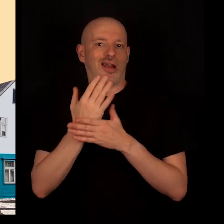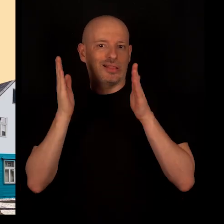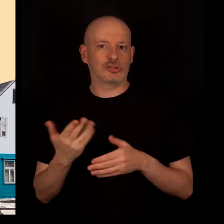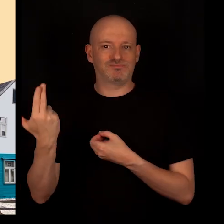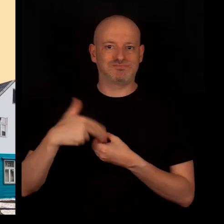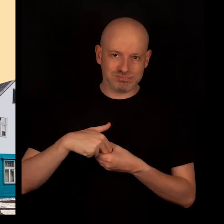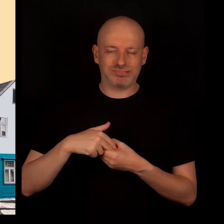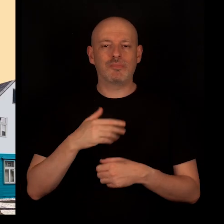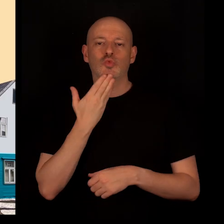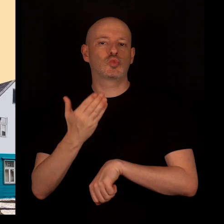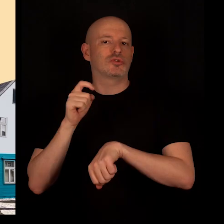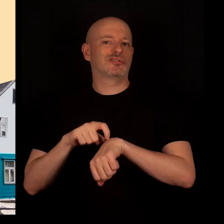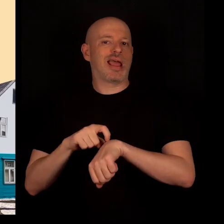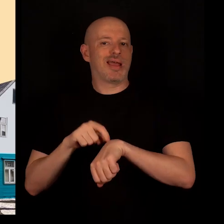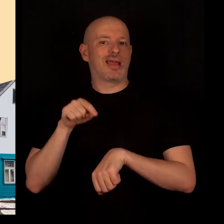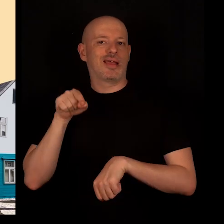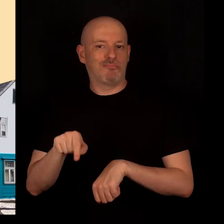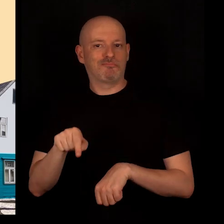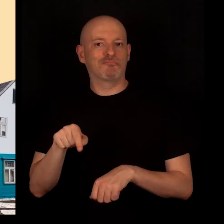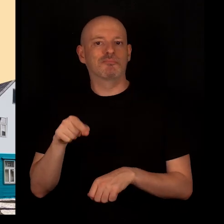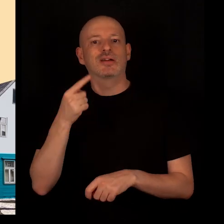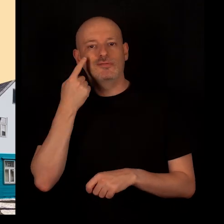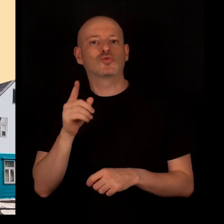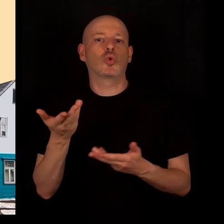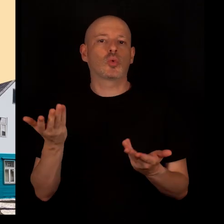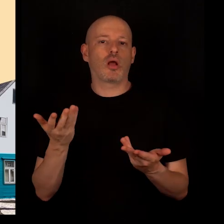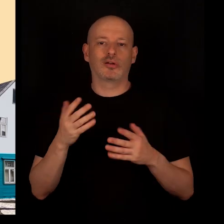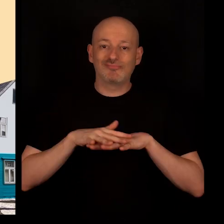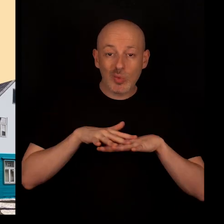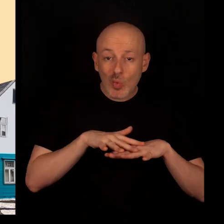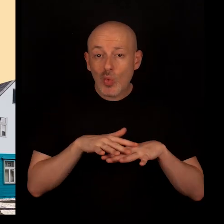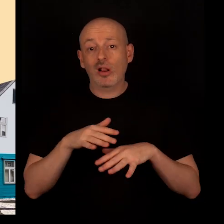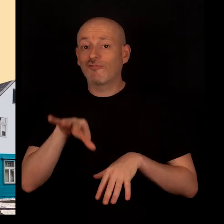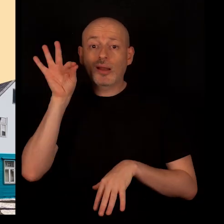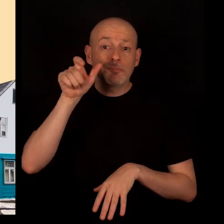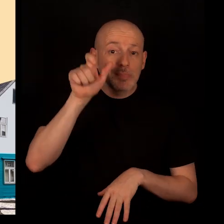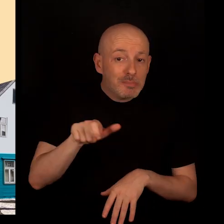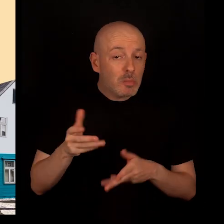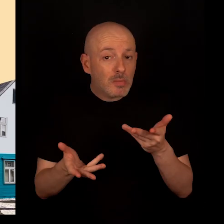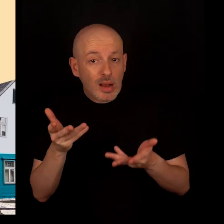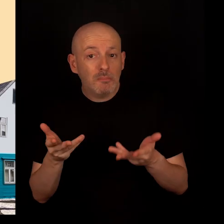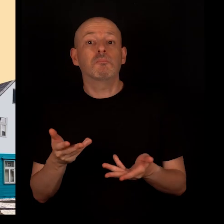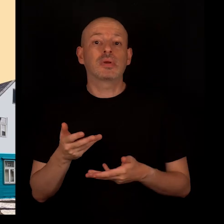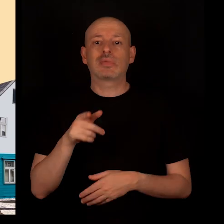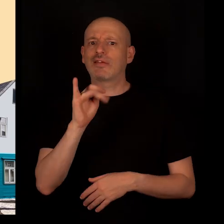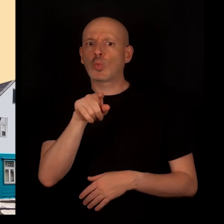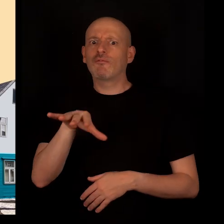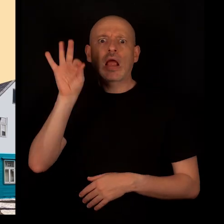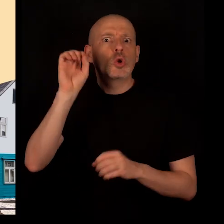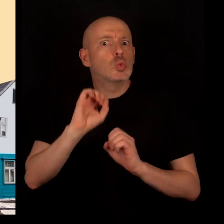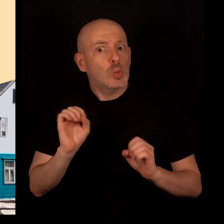I think we had about 300 artists joining and it's a good moment to network, to maybe find people.